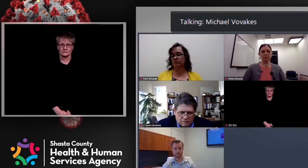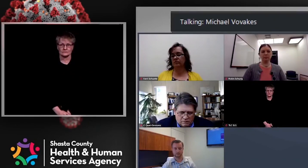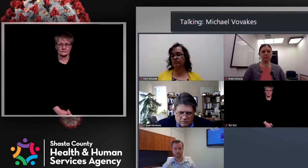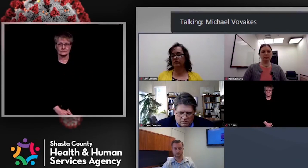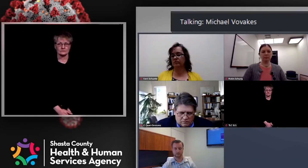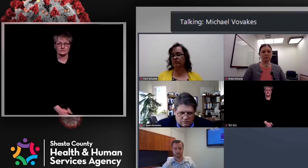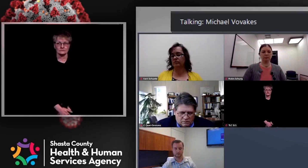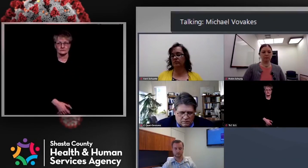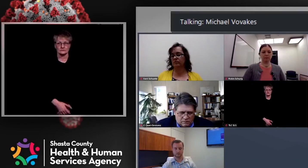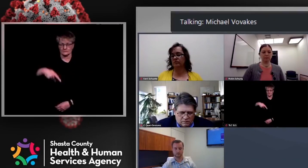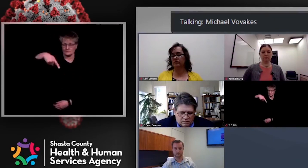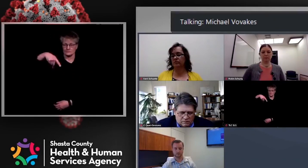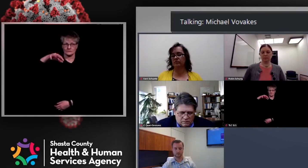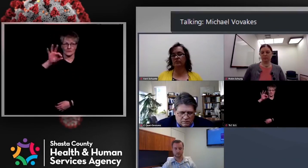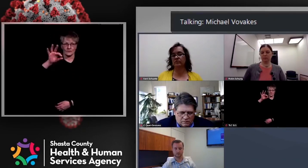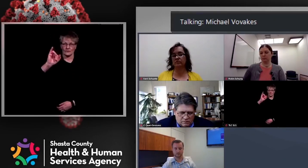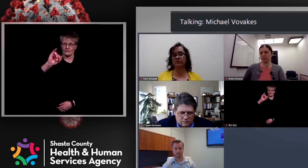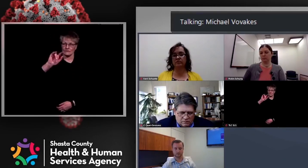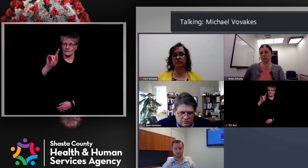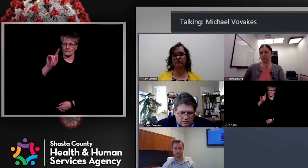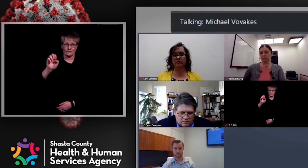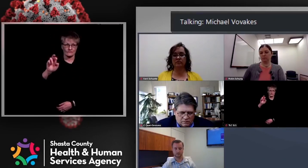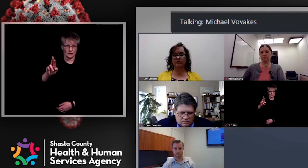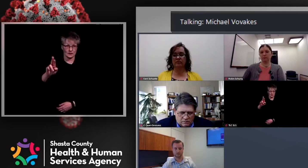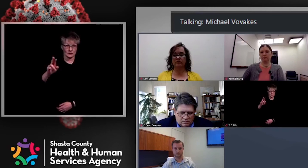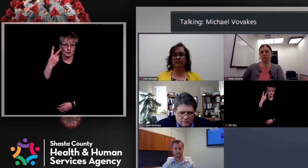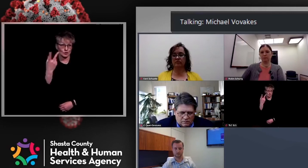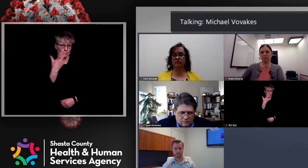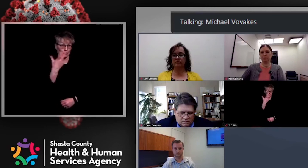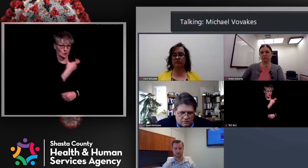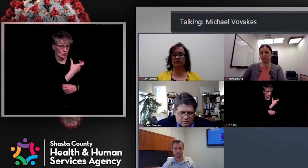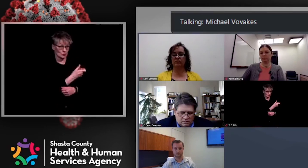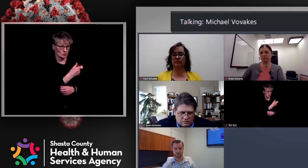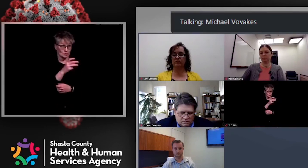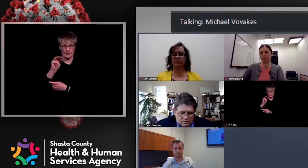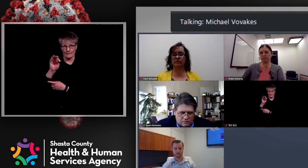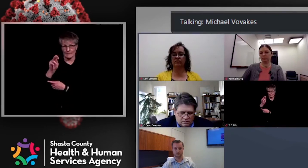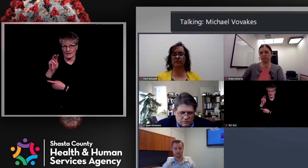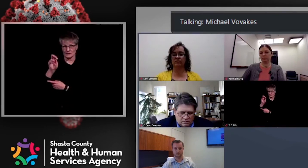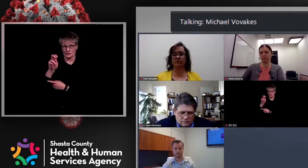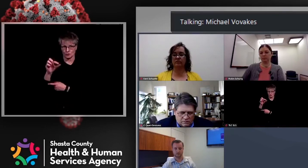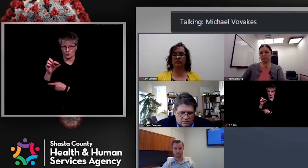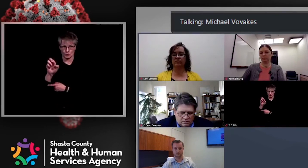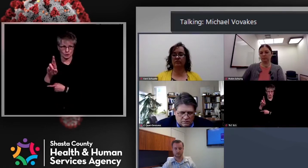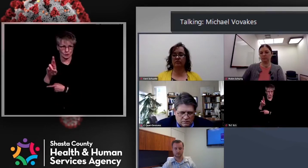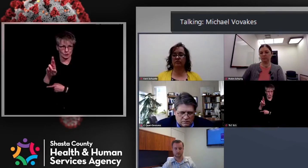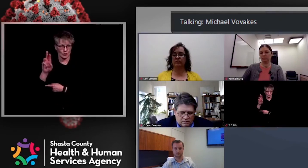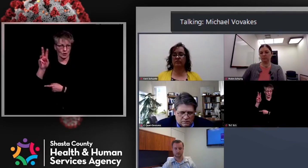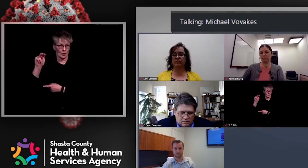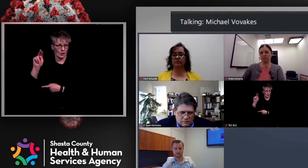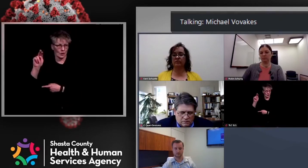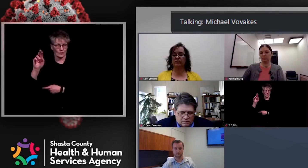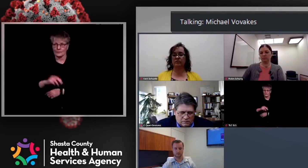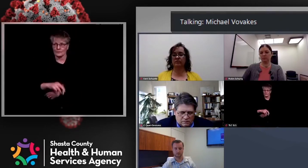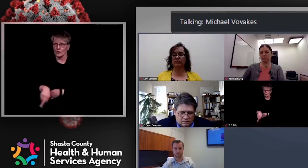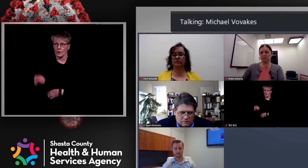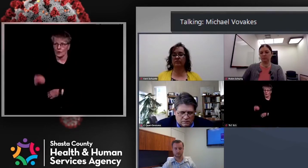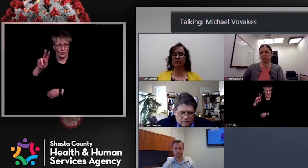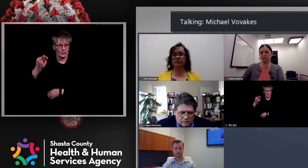the two-dose messenger RNA, their trials do sick teenagers 16 and above, and the Moderna